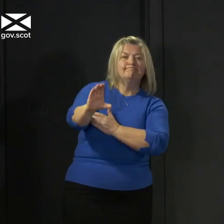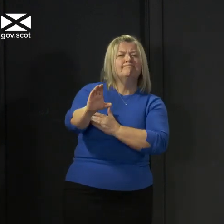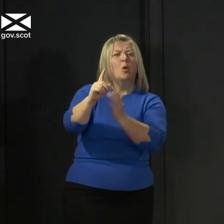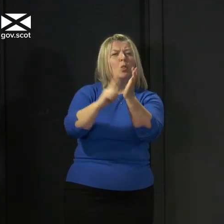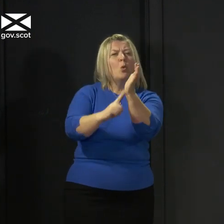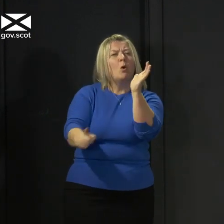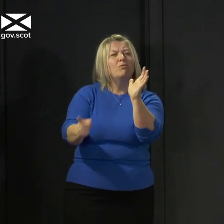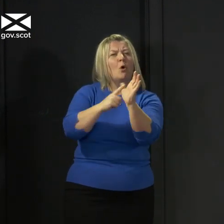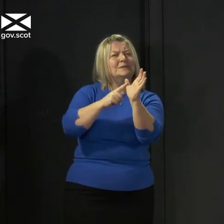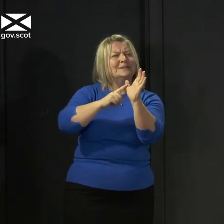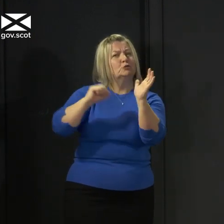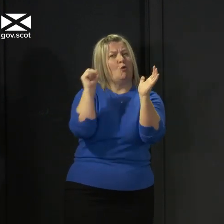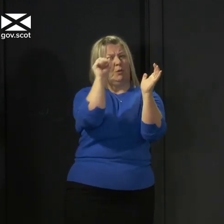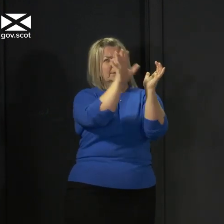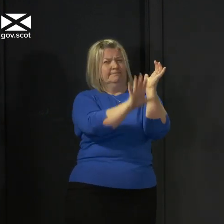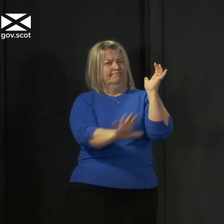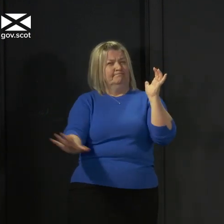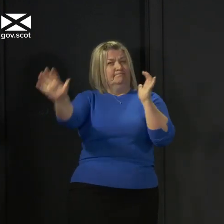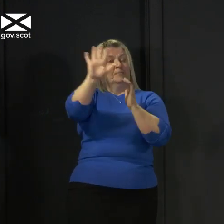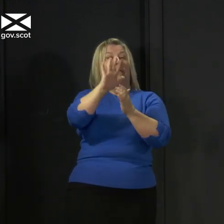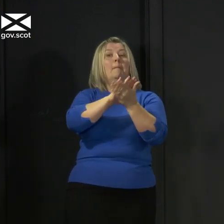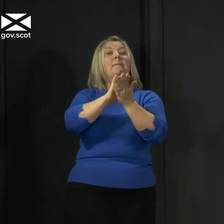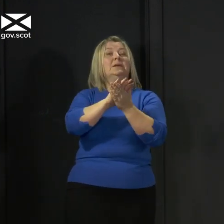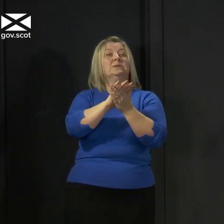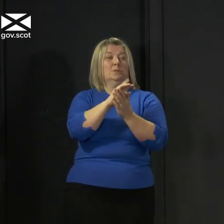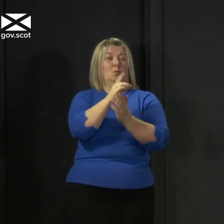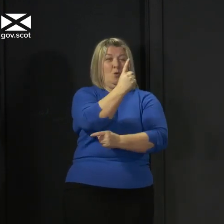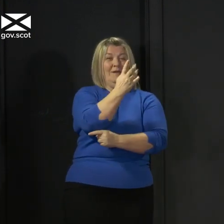available around a hundred and forty thousand children across Scotland have